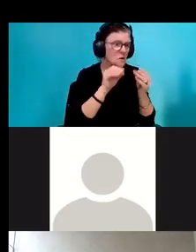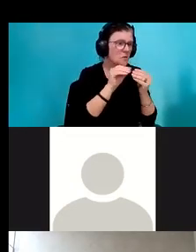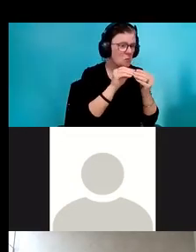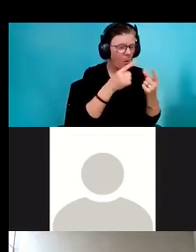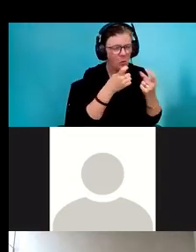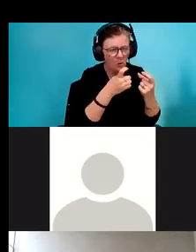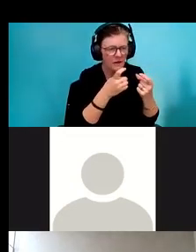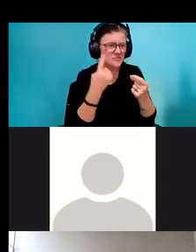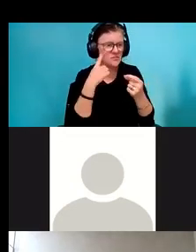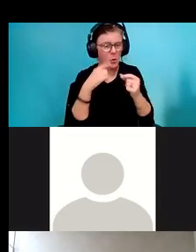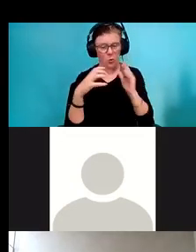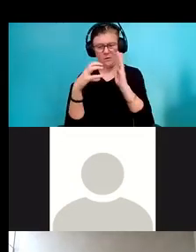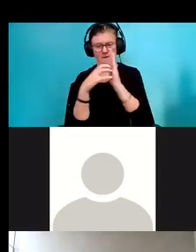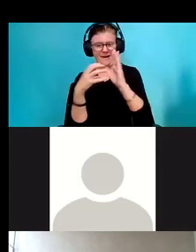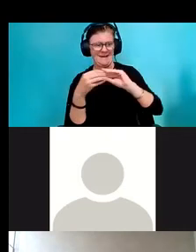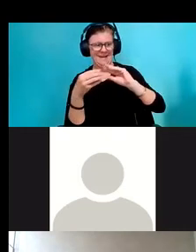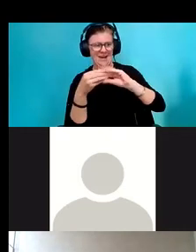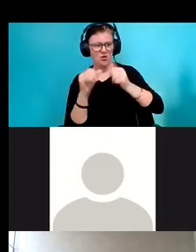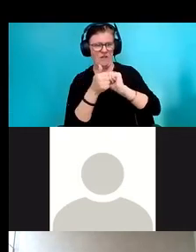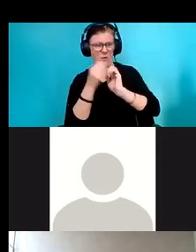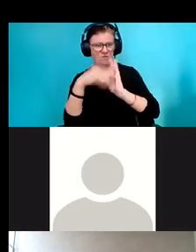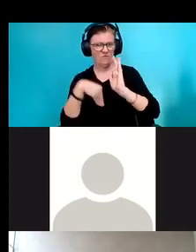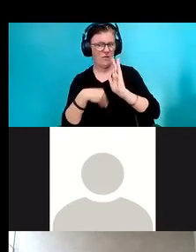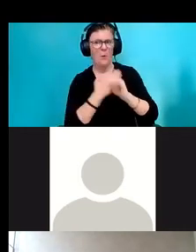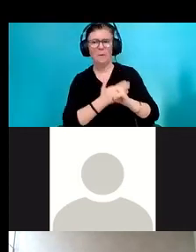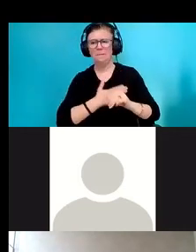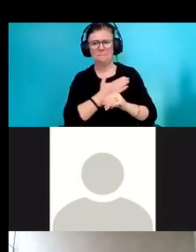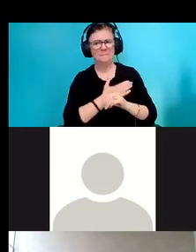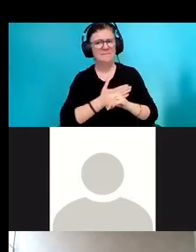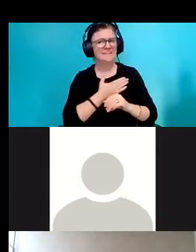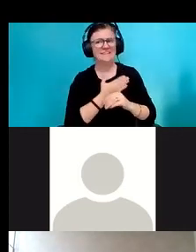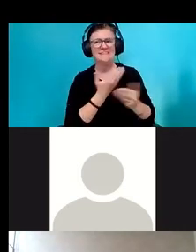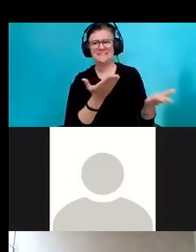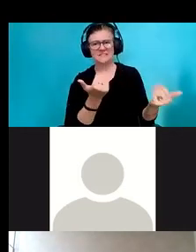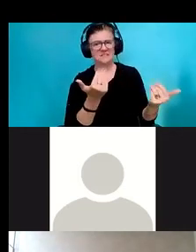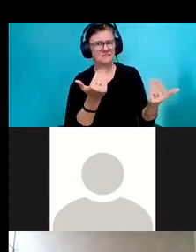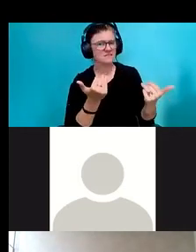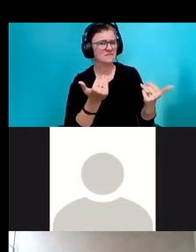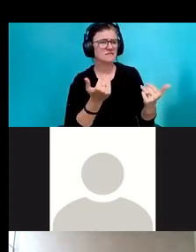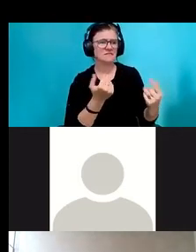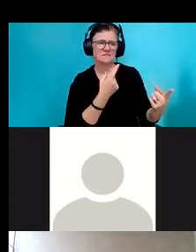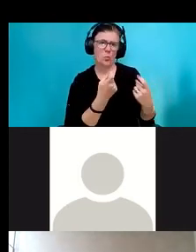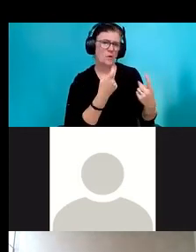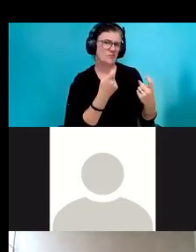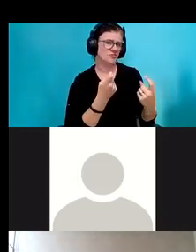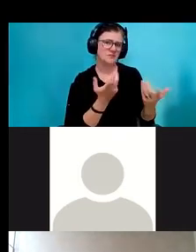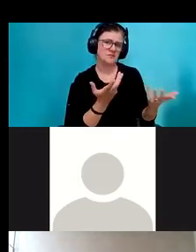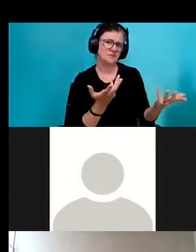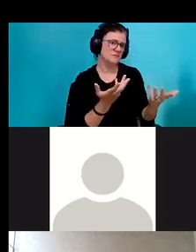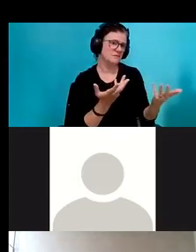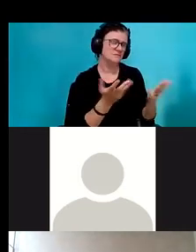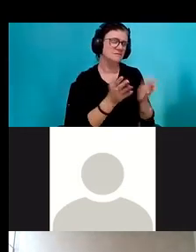space or how to fill out any section at all, quantitative or qualitative, of the progress reporting forms,